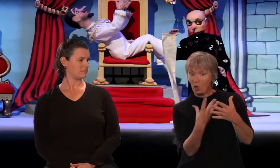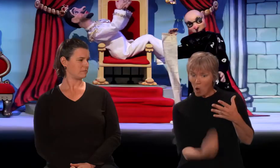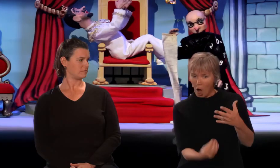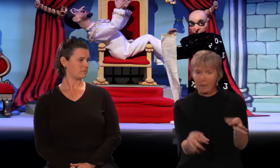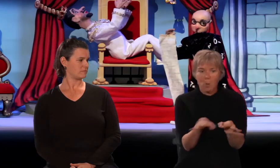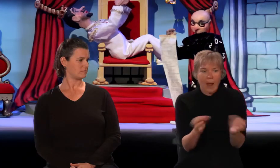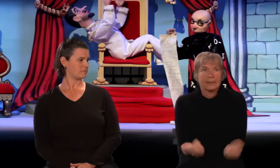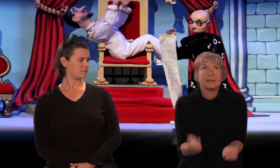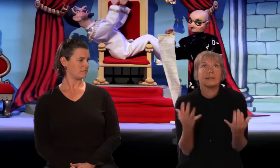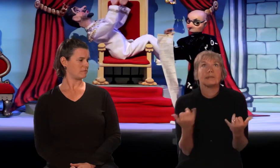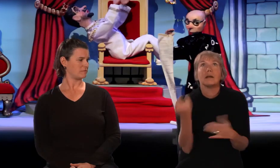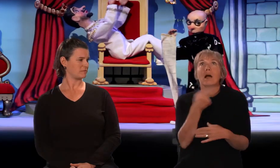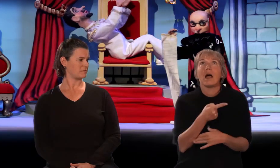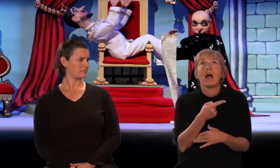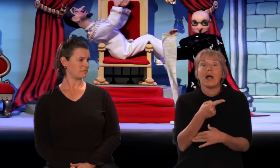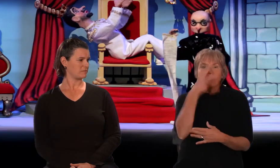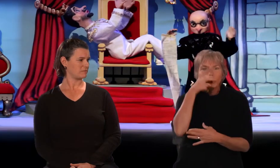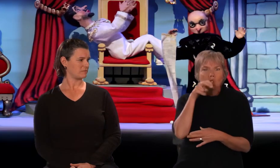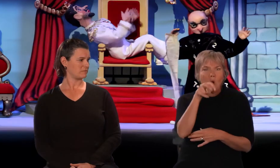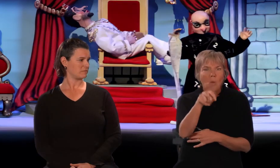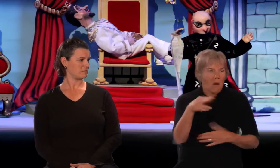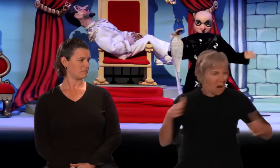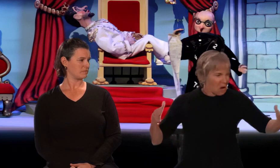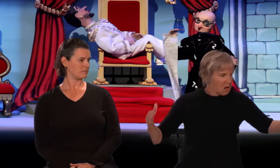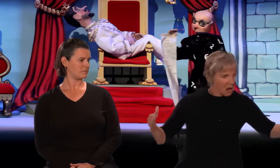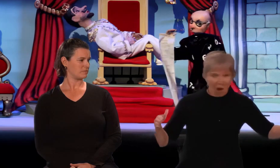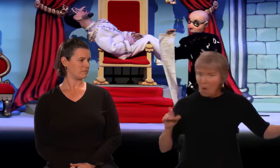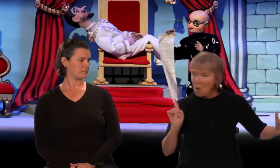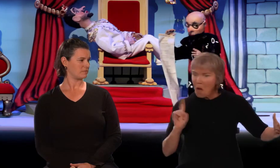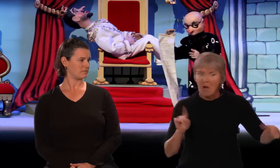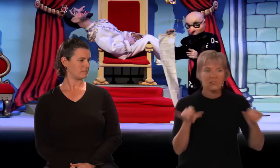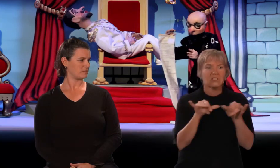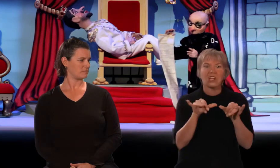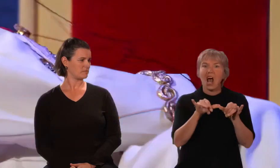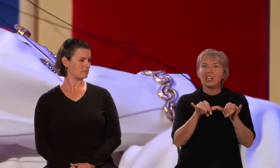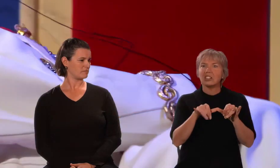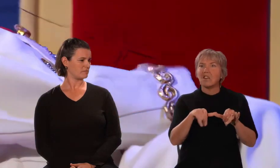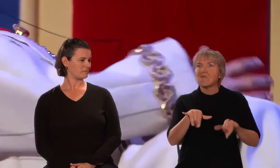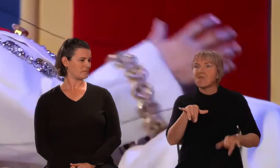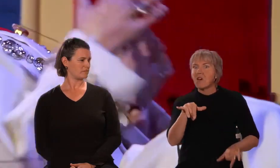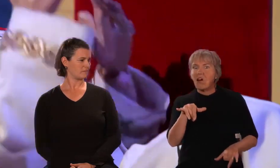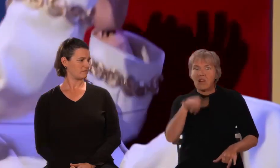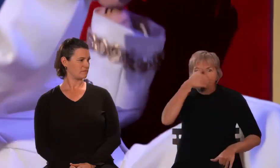how long a sea serpent, and if so, then where, the size of a hippo, then what is it's square,